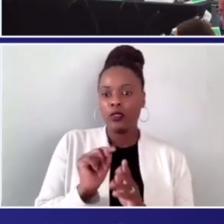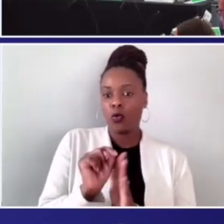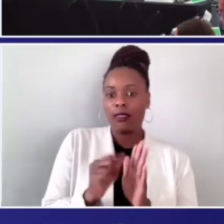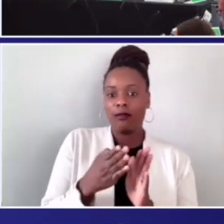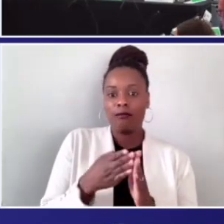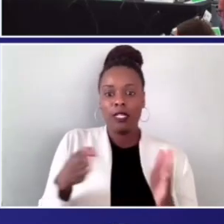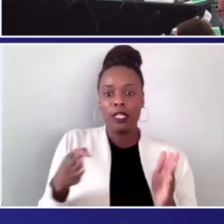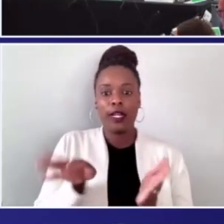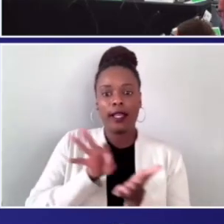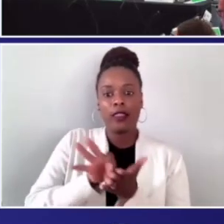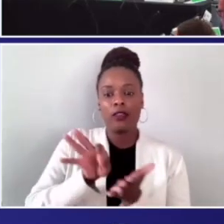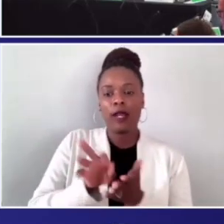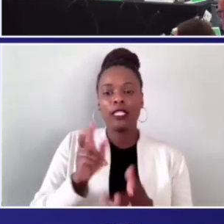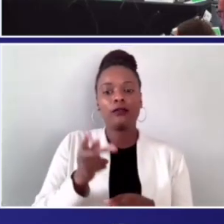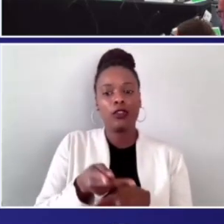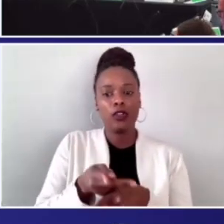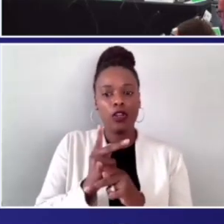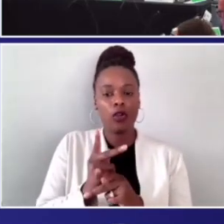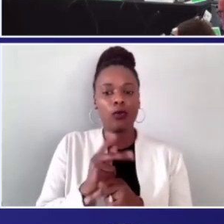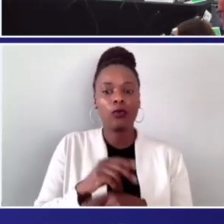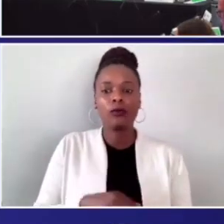Tiered Standard Plan, regardless of when they were made.